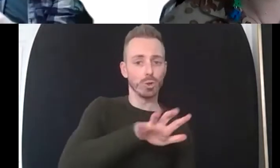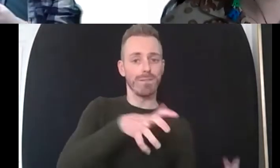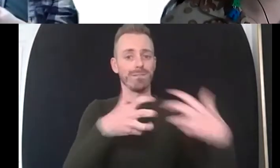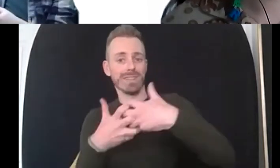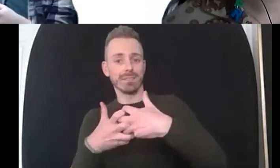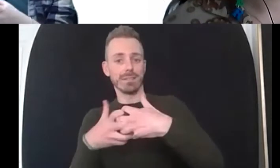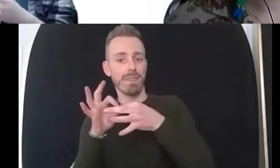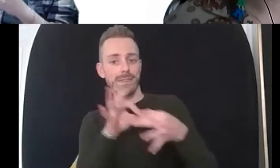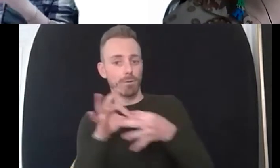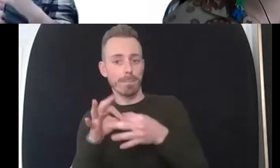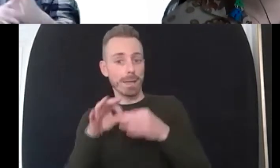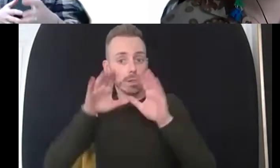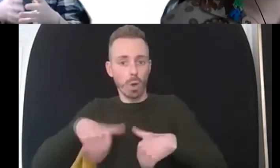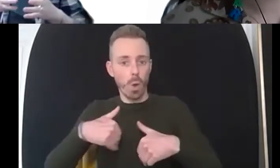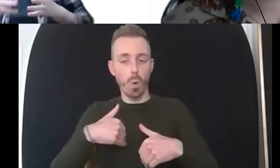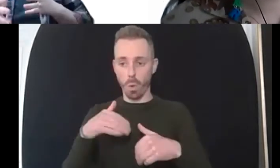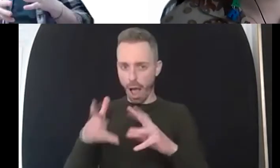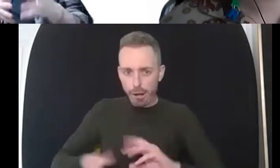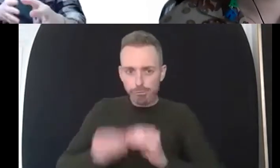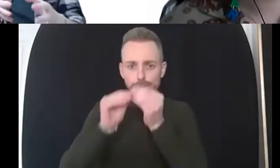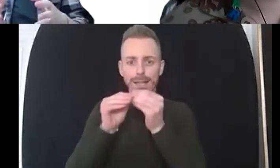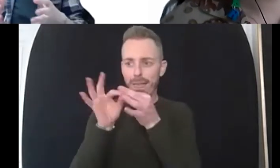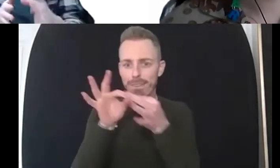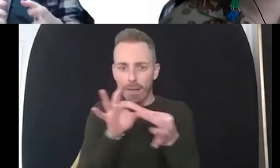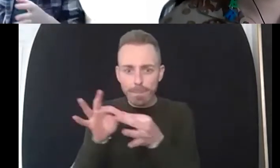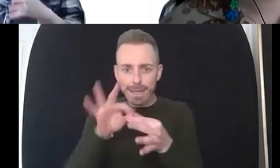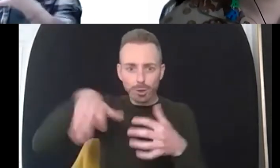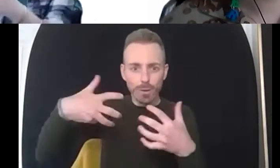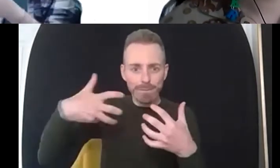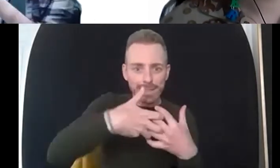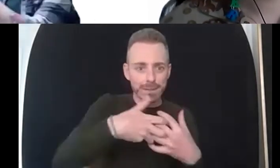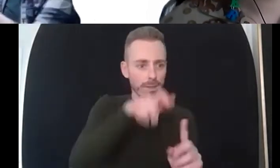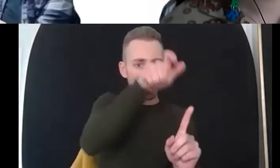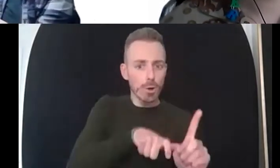the client and that means being able to choose strategies that work with individuals differently